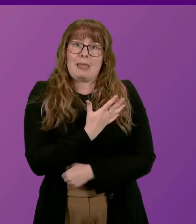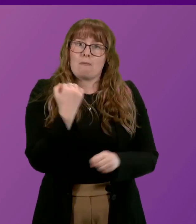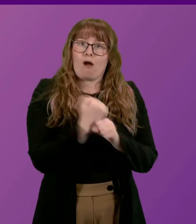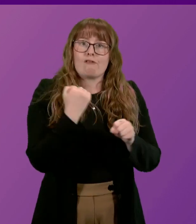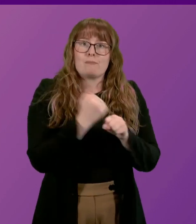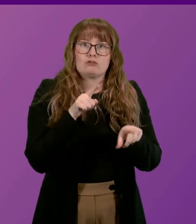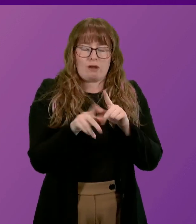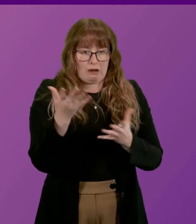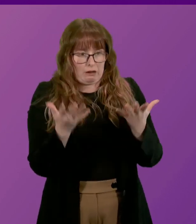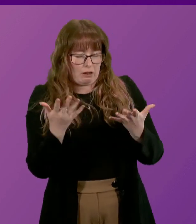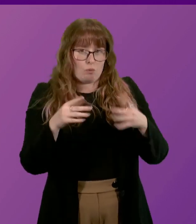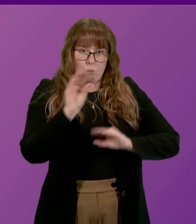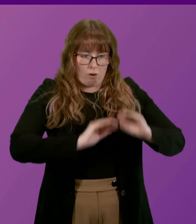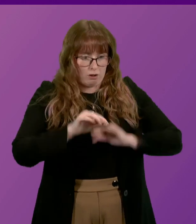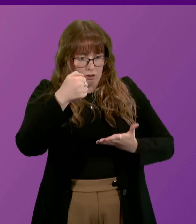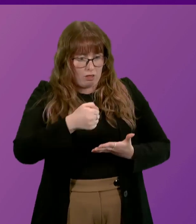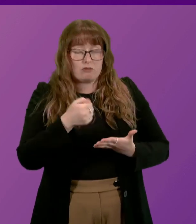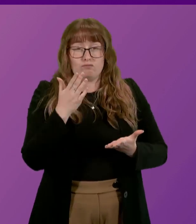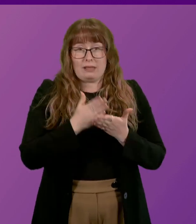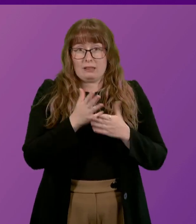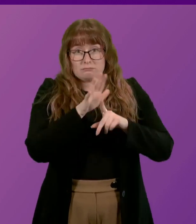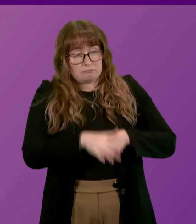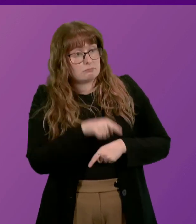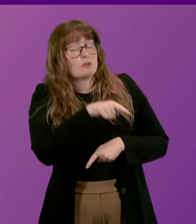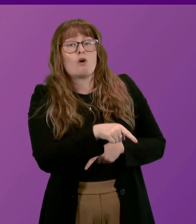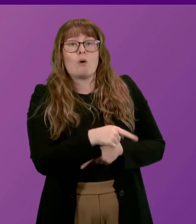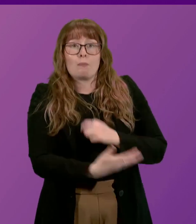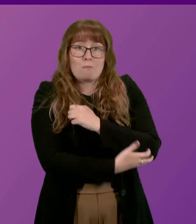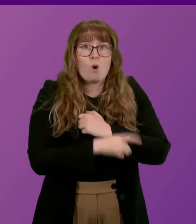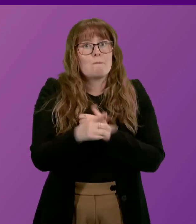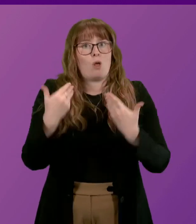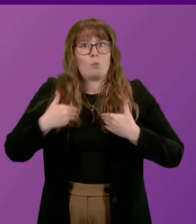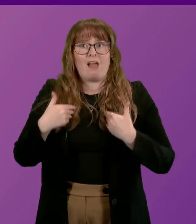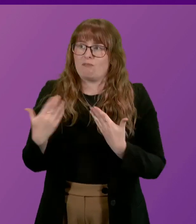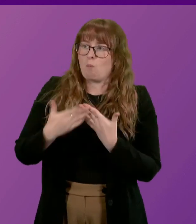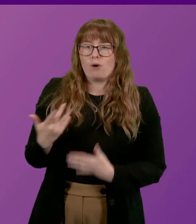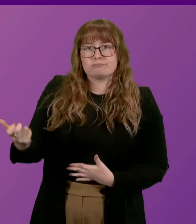the books on the backs of the poorest while the wealthiest grow ever richer.